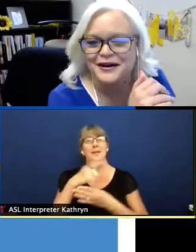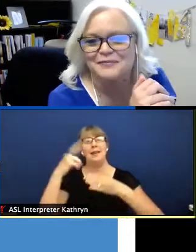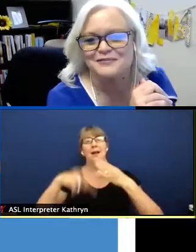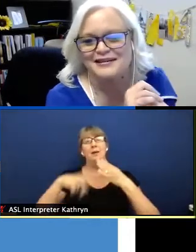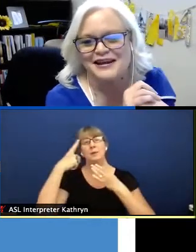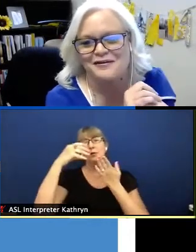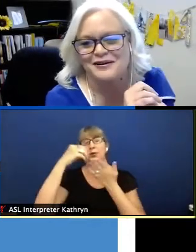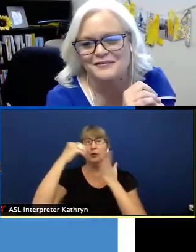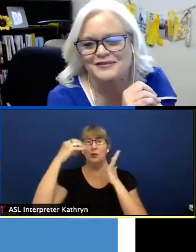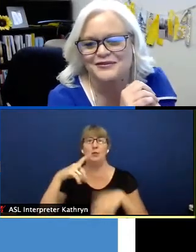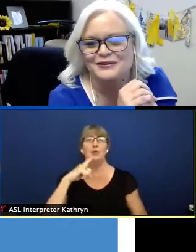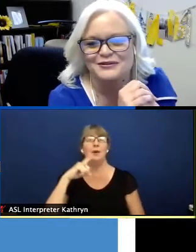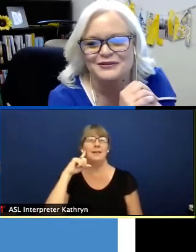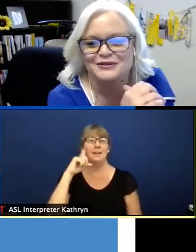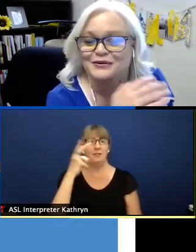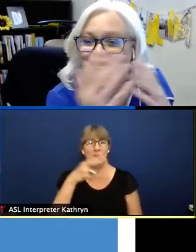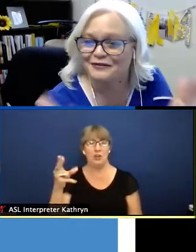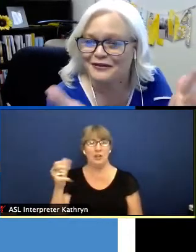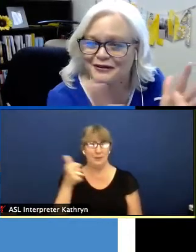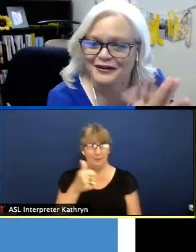Optimizing Outcomes for Students who are Deaf and Hard of Hearing.